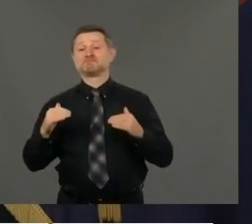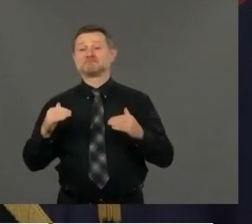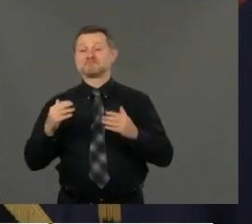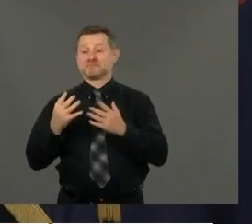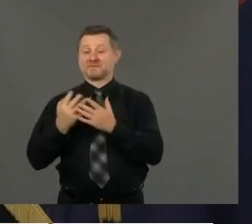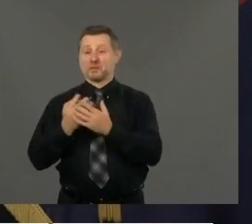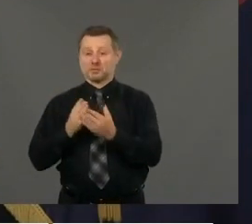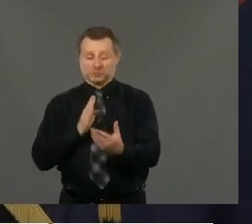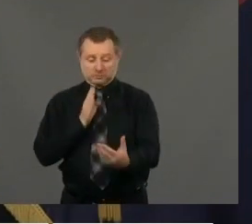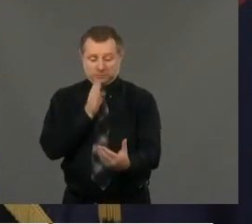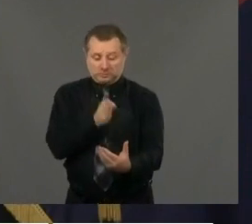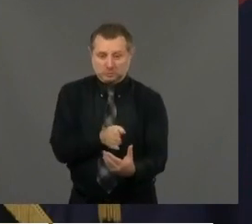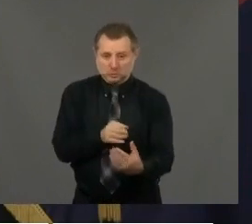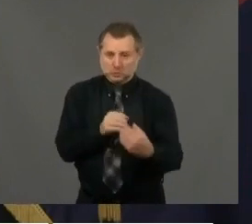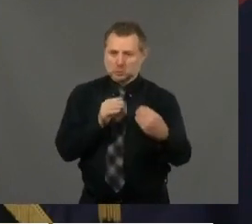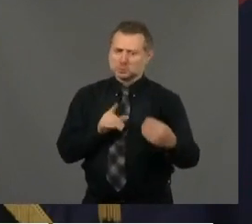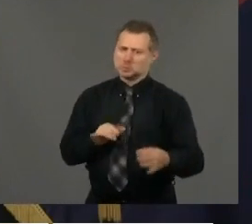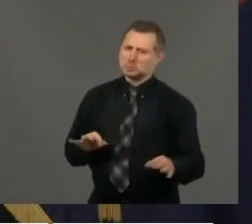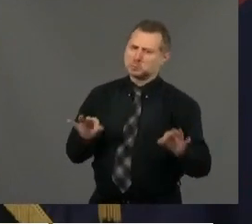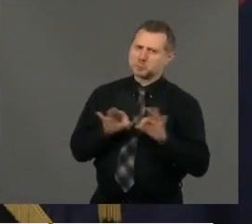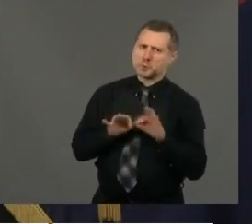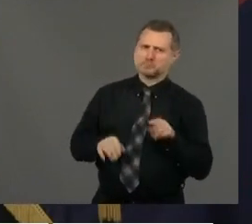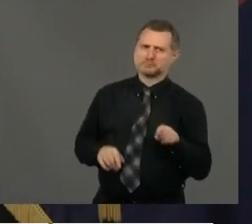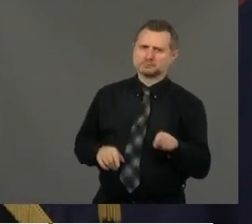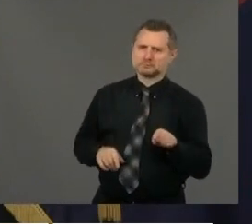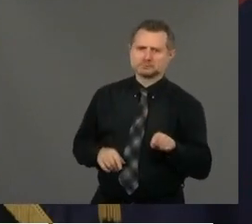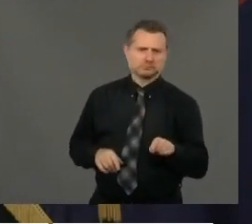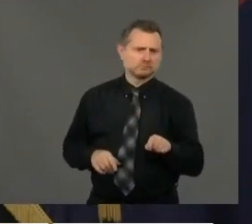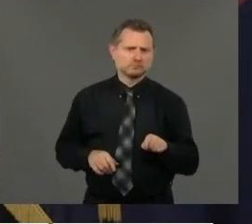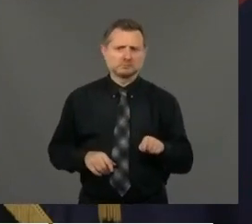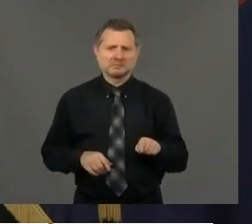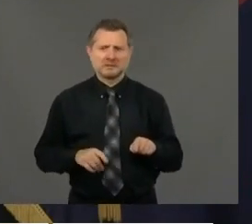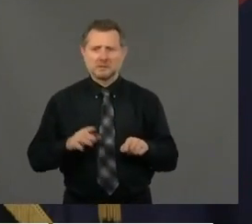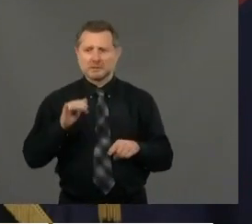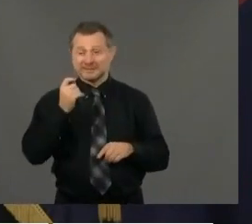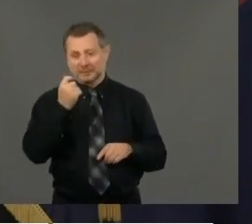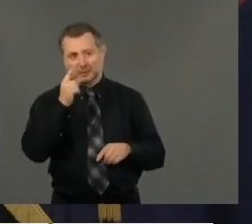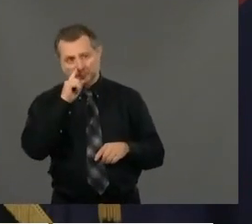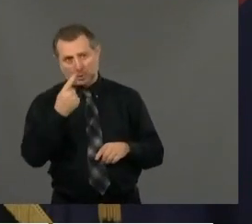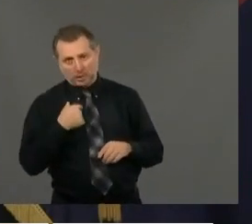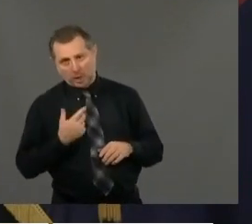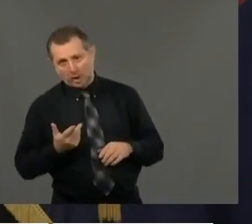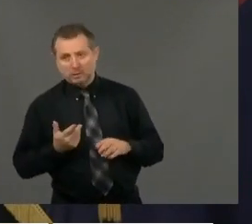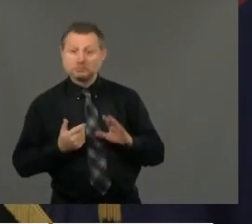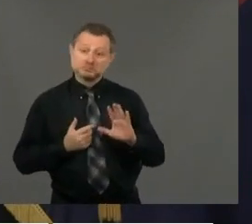LOOK AT EVERYTHING YOU CAN. THIS AIR FILTRATION IS A MAJOR